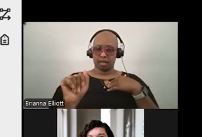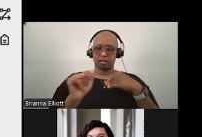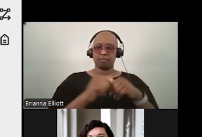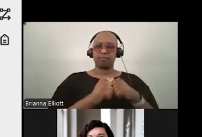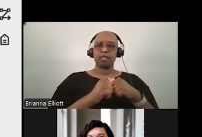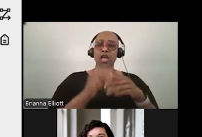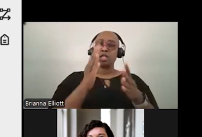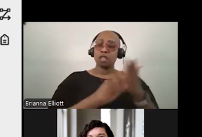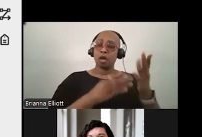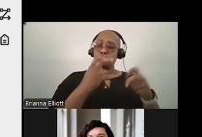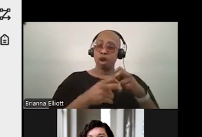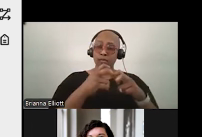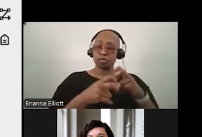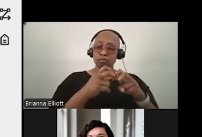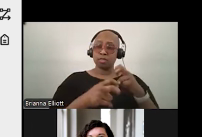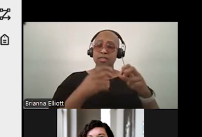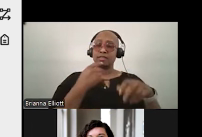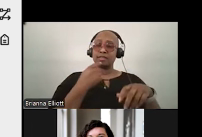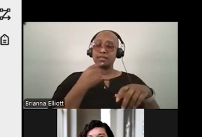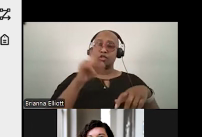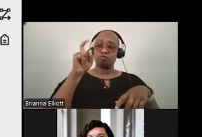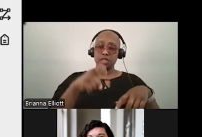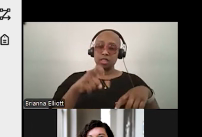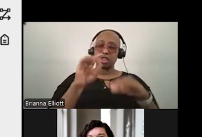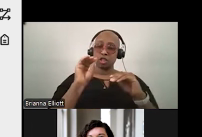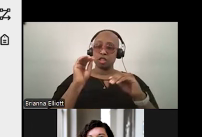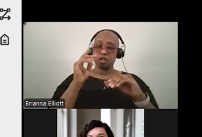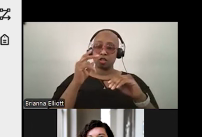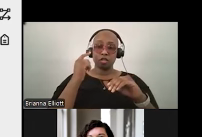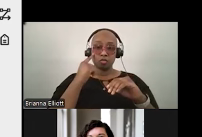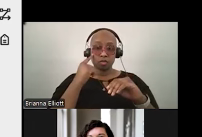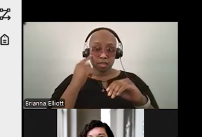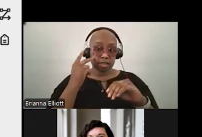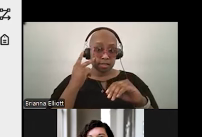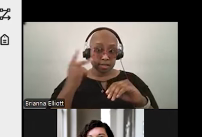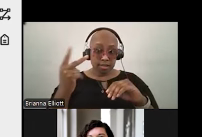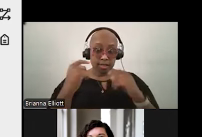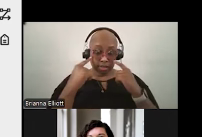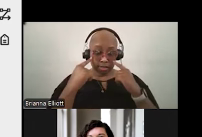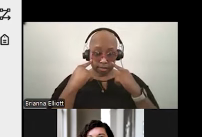you you need to put human eyes on this. You need someone who can visually assess this. So, you're